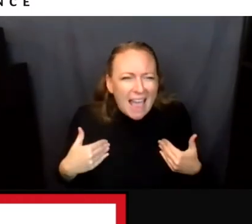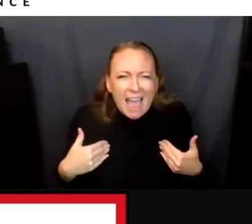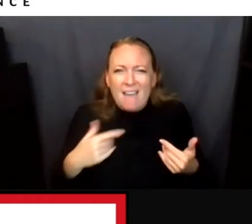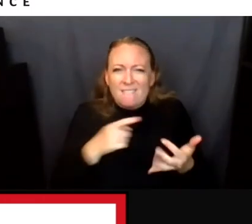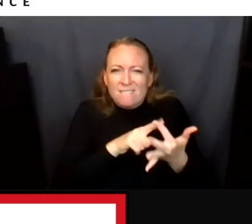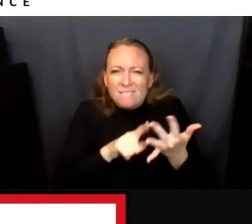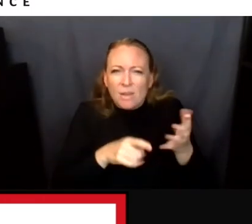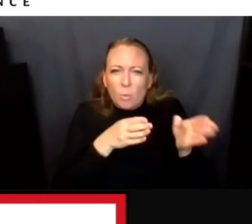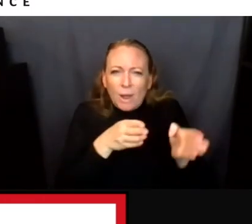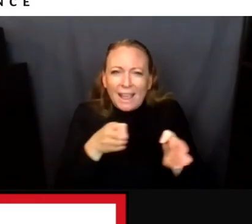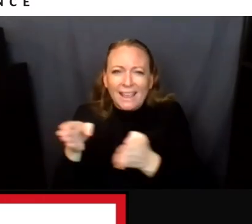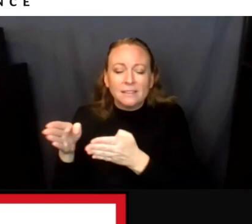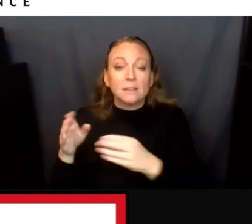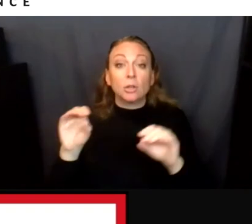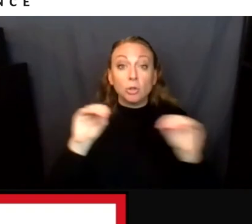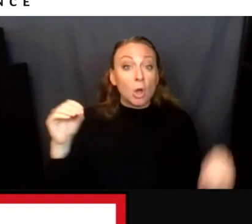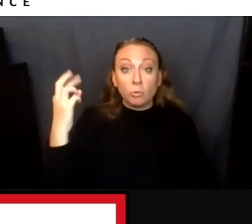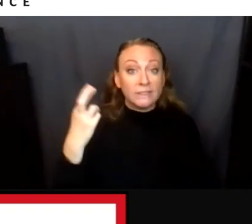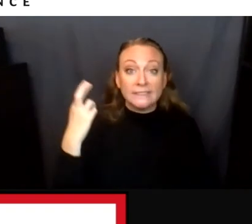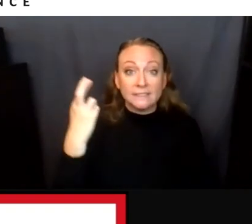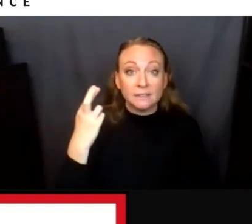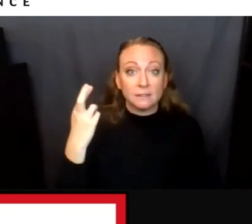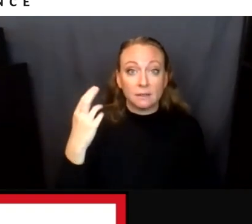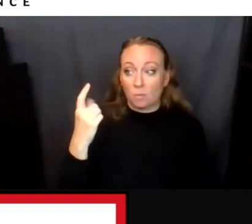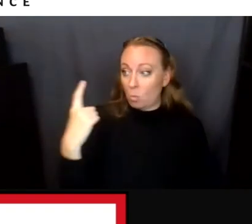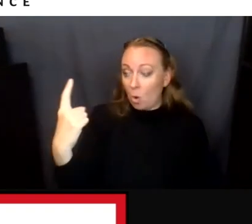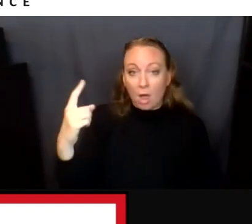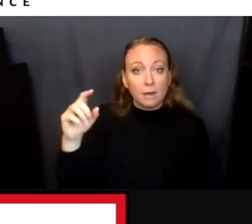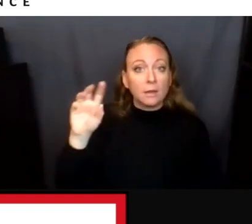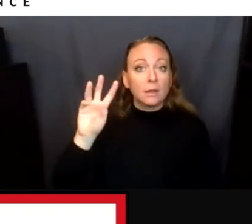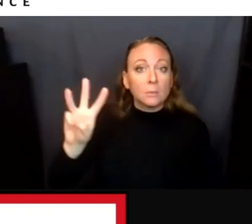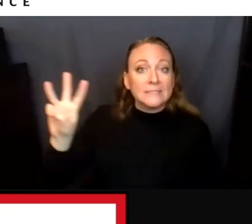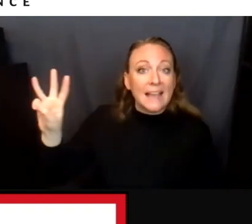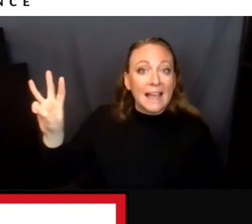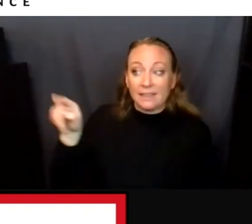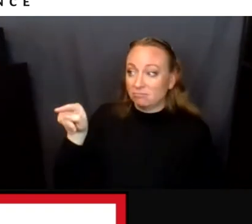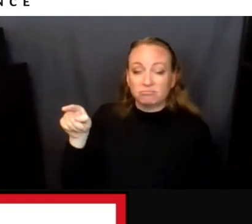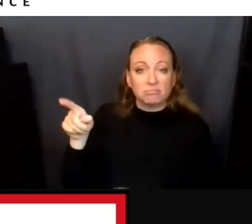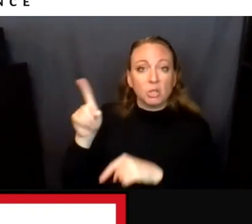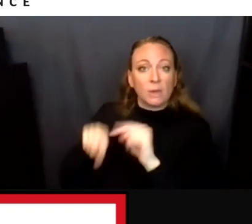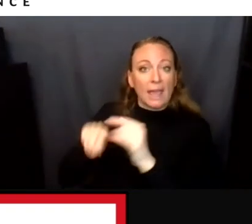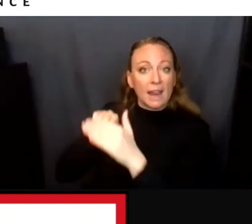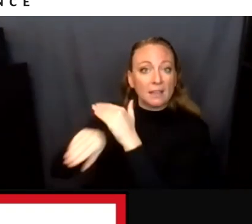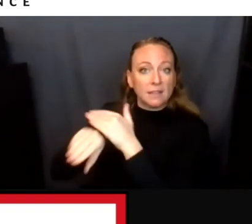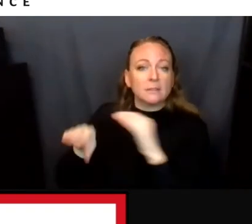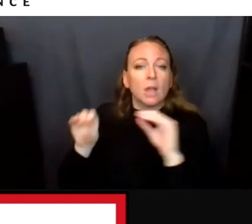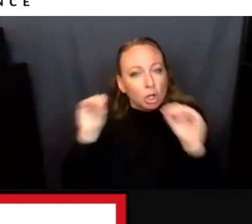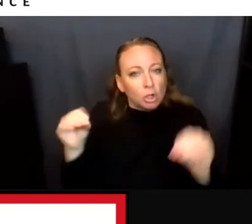that a site should not be accessible. So just speak up about it.